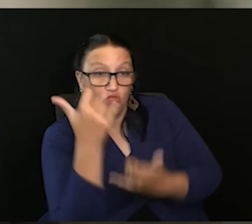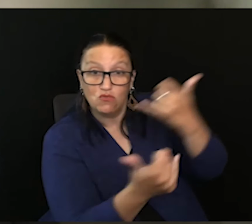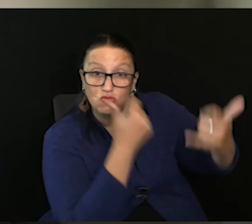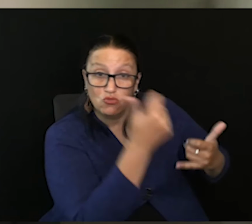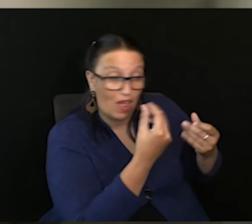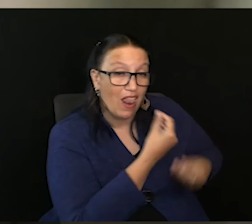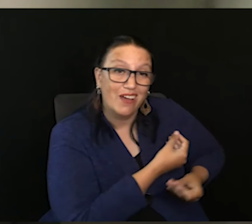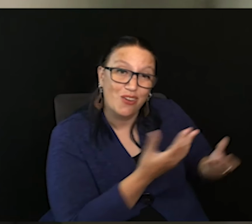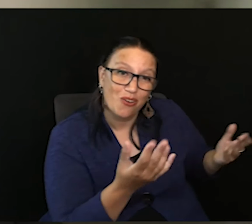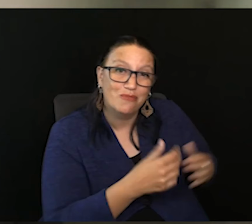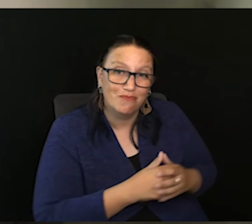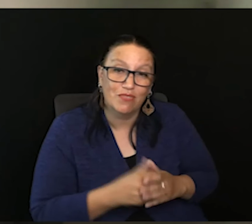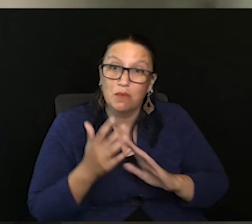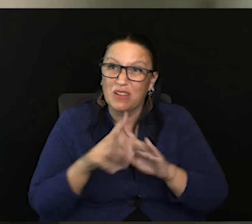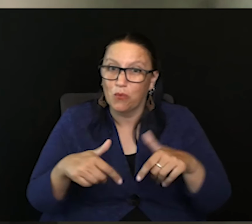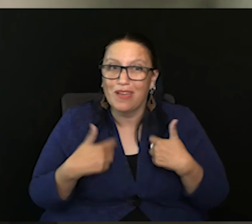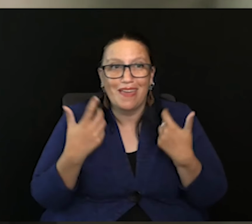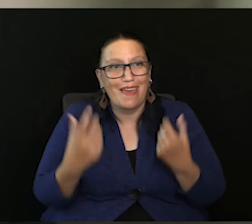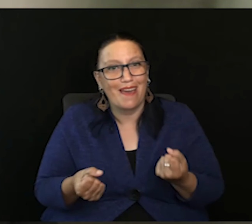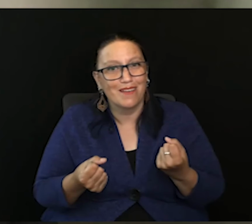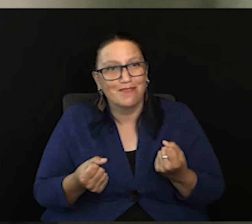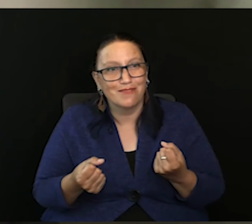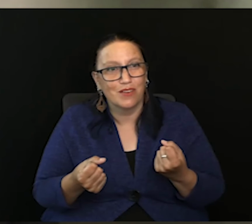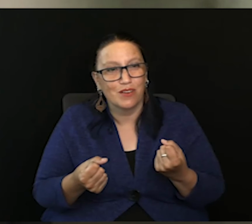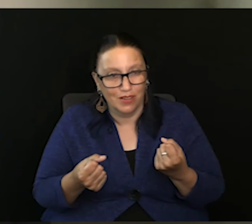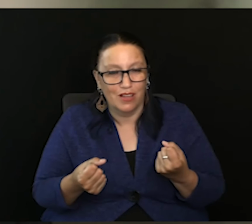why we have a system of approximately one 20th